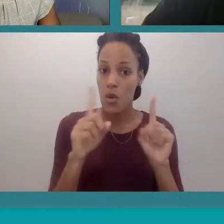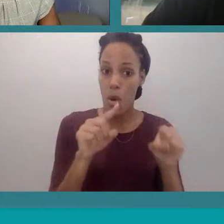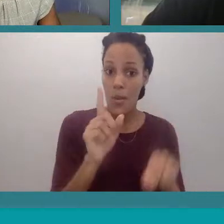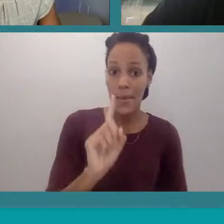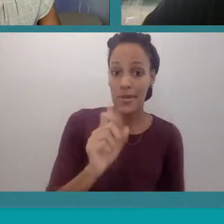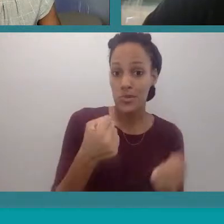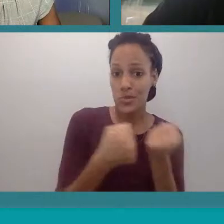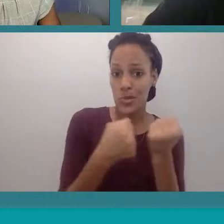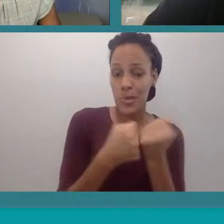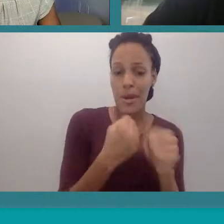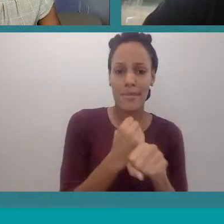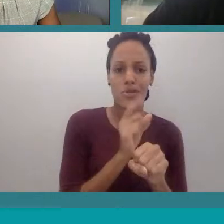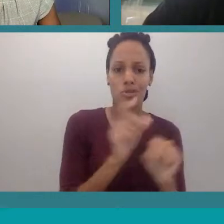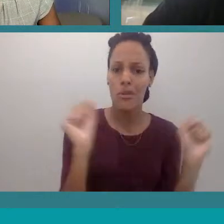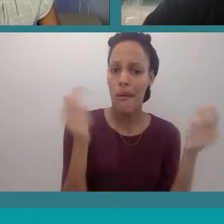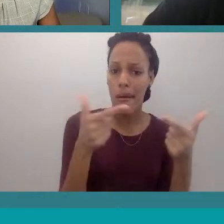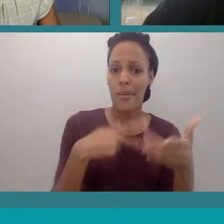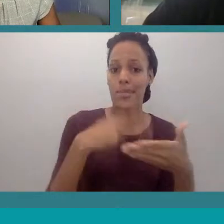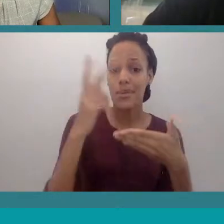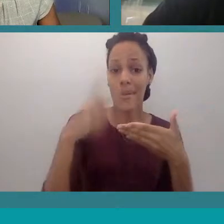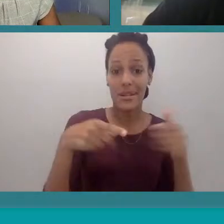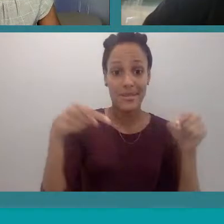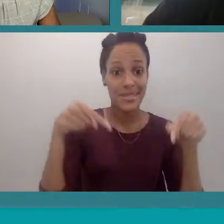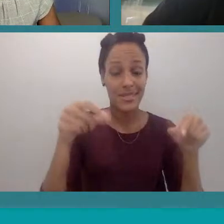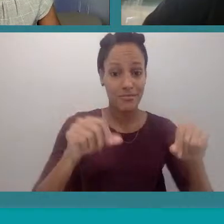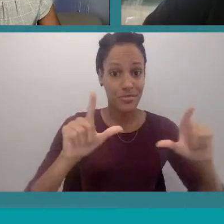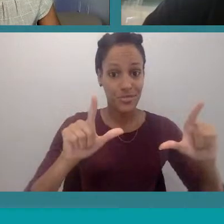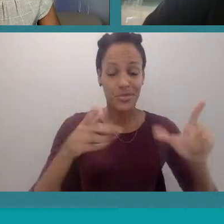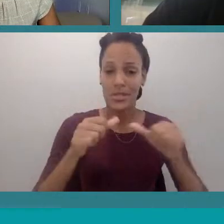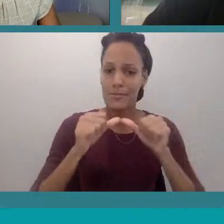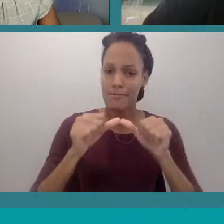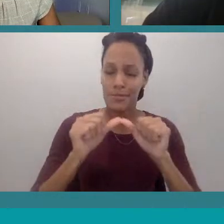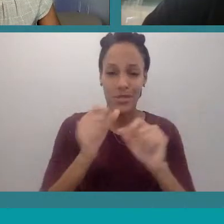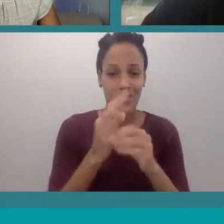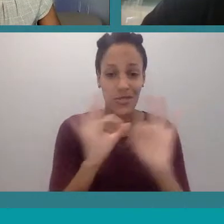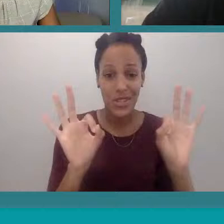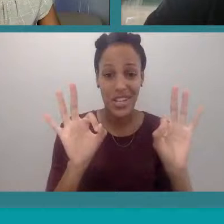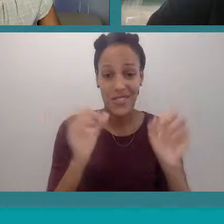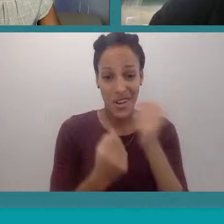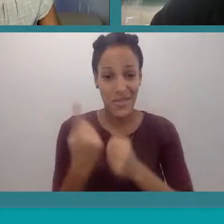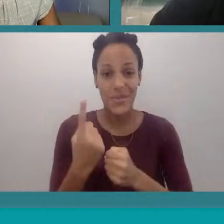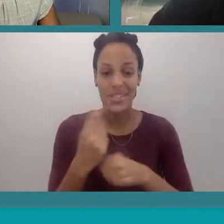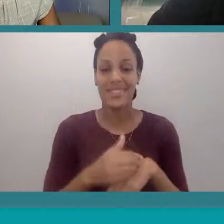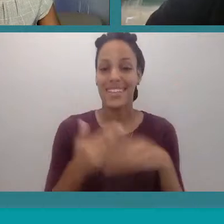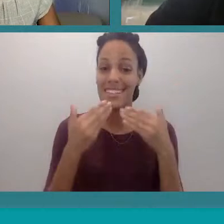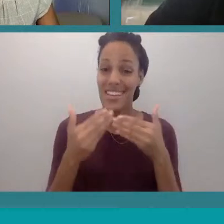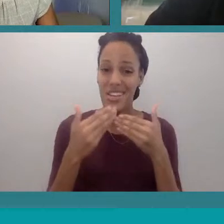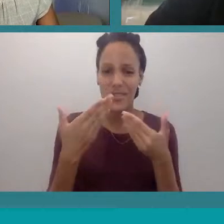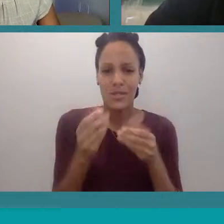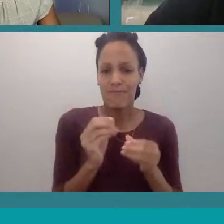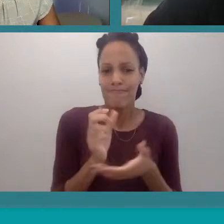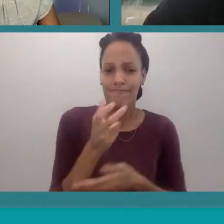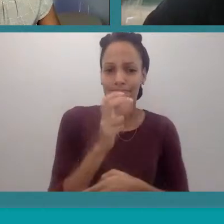programs like this can continue to be free for all in future. Thank you for giving what you can!